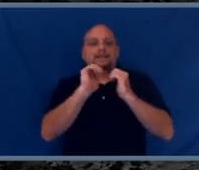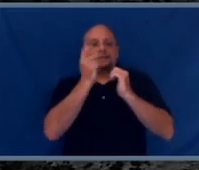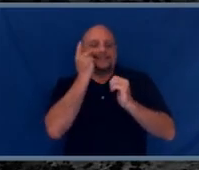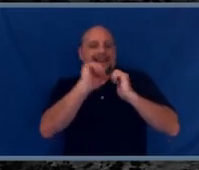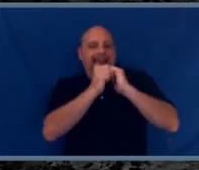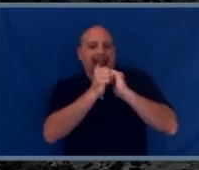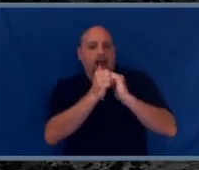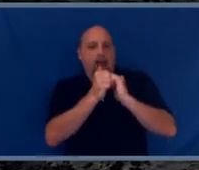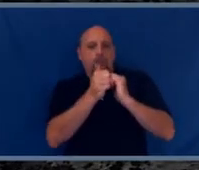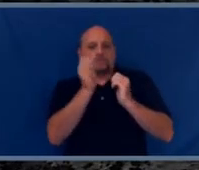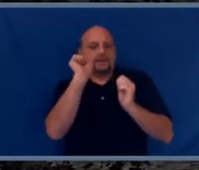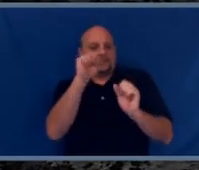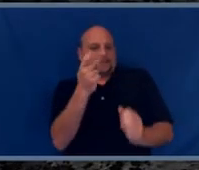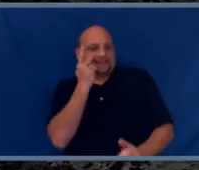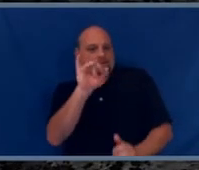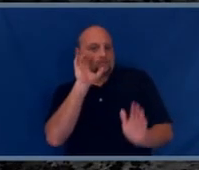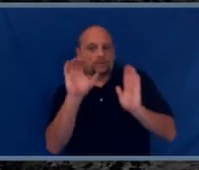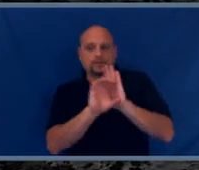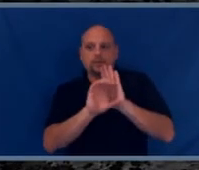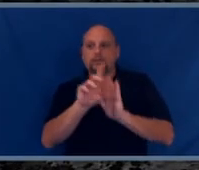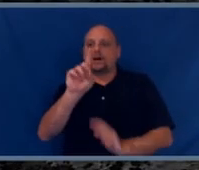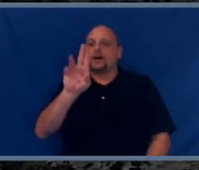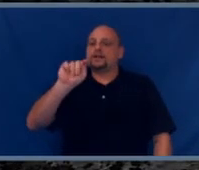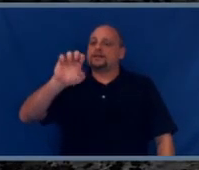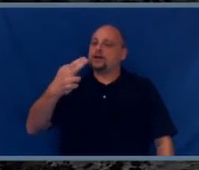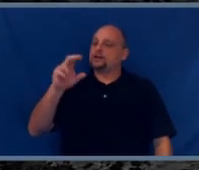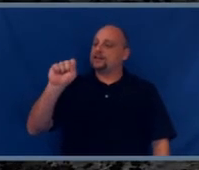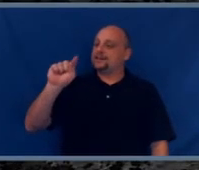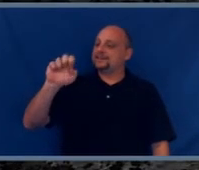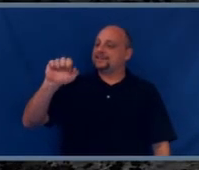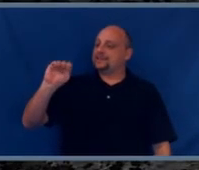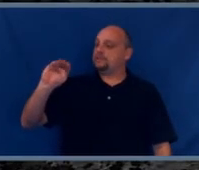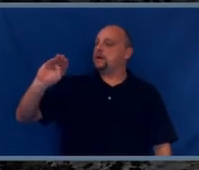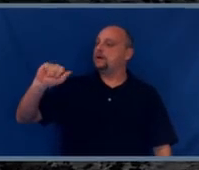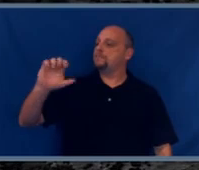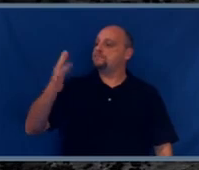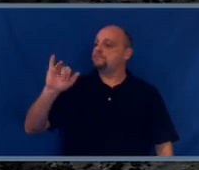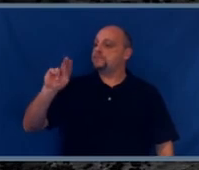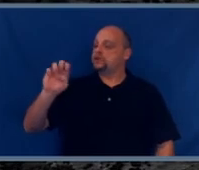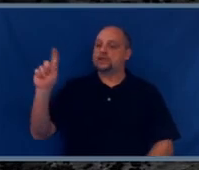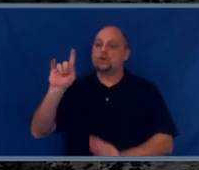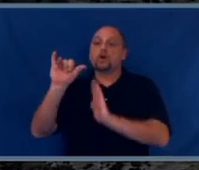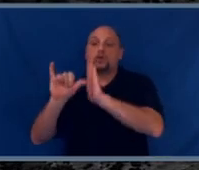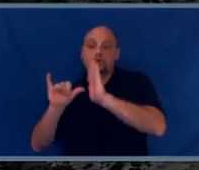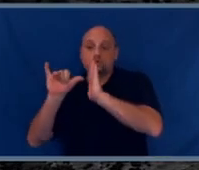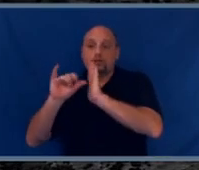DUTCH STEAM MACHINE ASKS I WOULD LOVE TO ENHANCE AND LOOK AT THE PHOTOS.